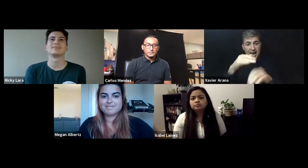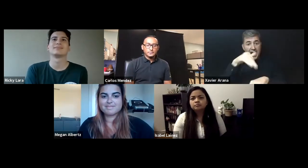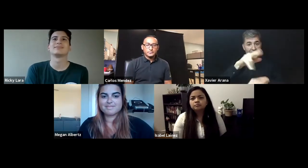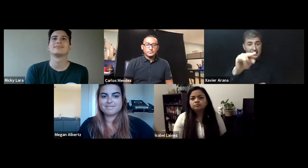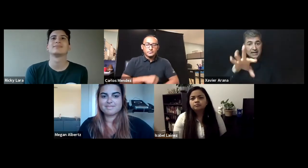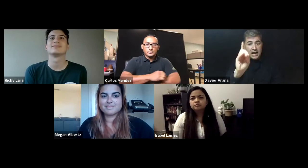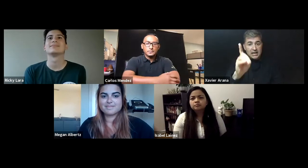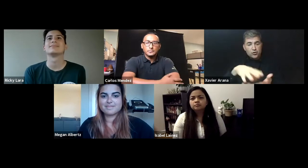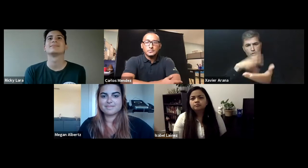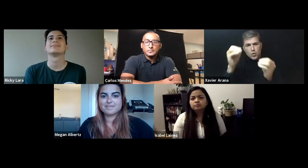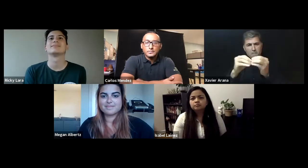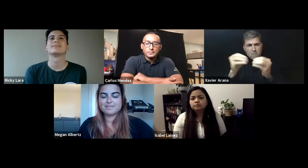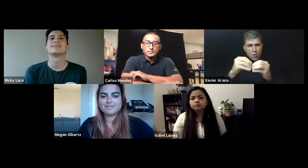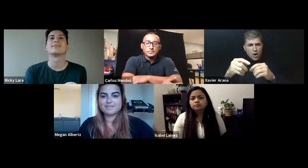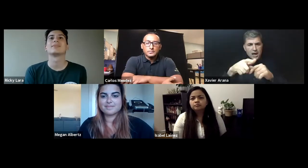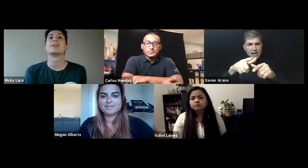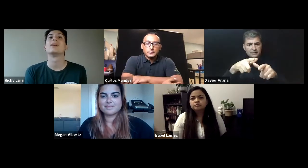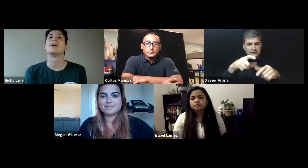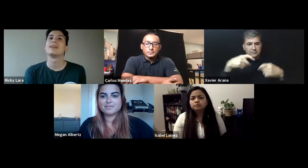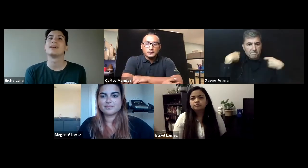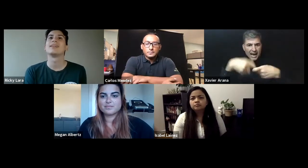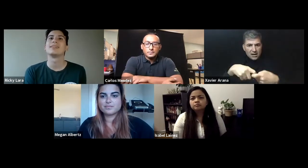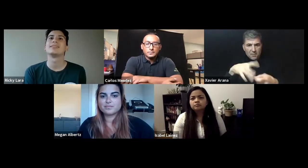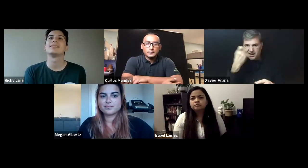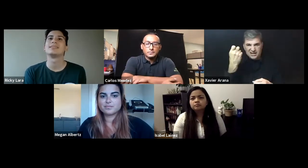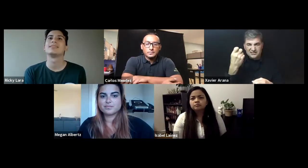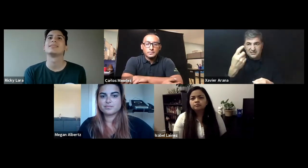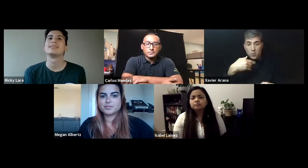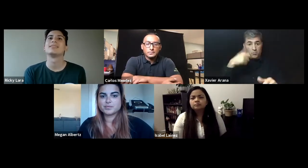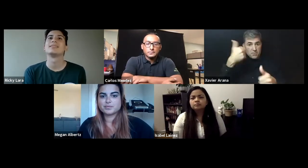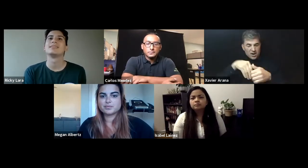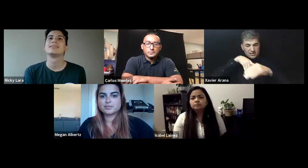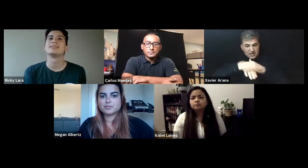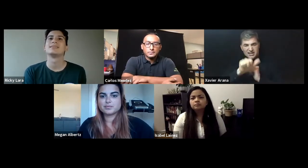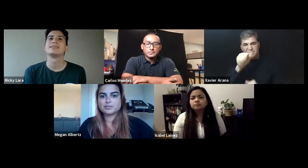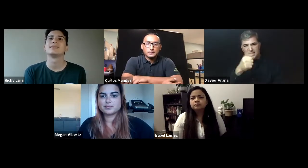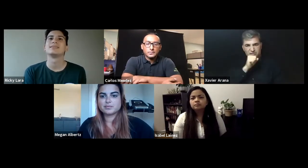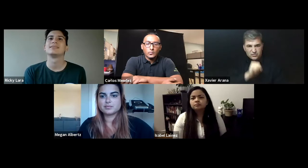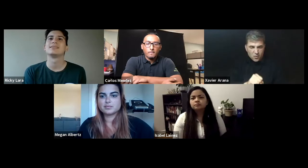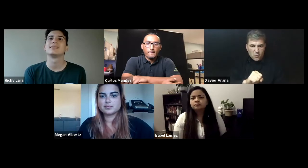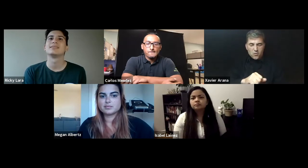because I took a Spanish class at NTID. I took the Spanish class because, you know,